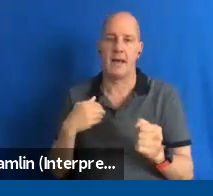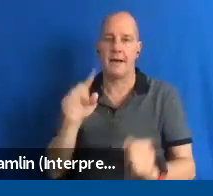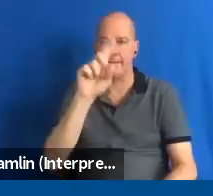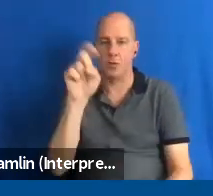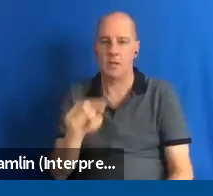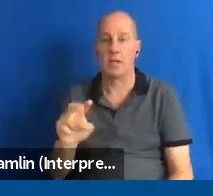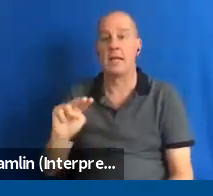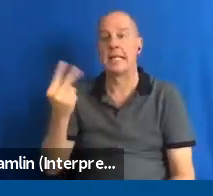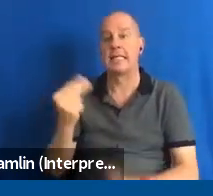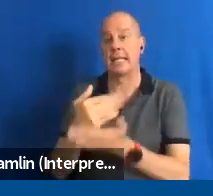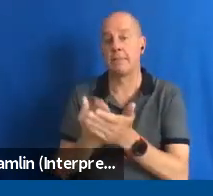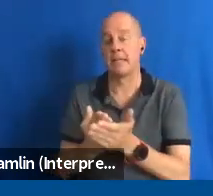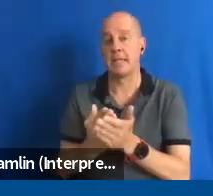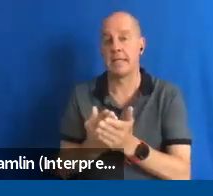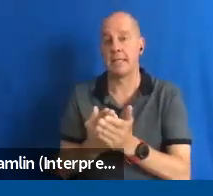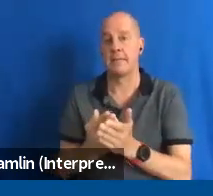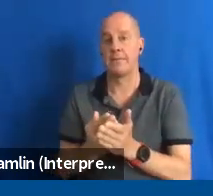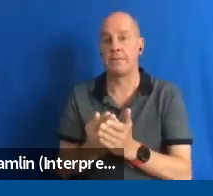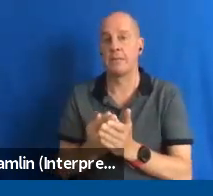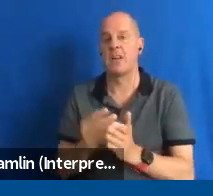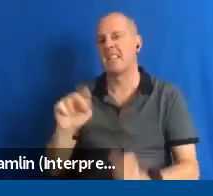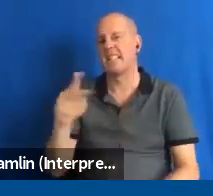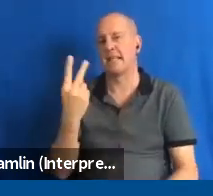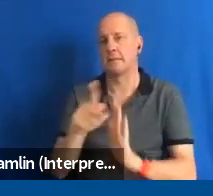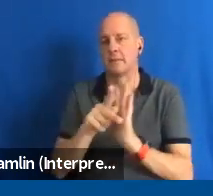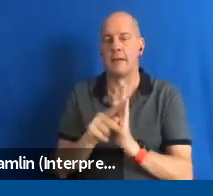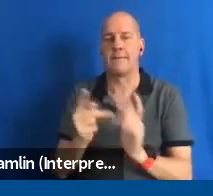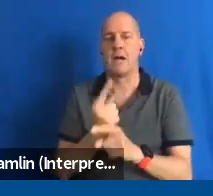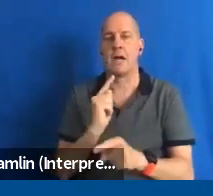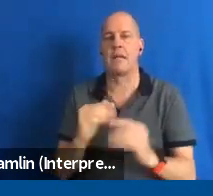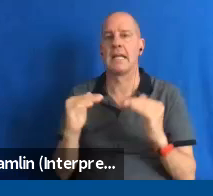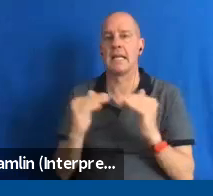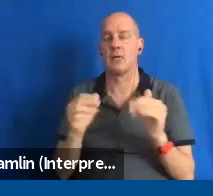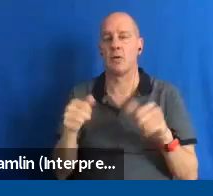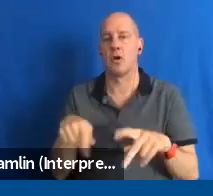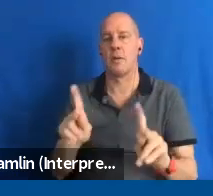guidance that came out that I think is helpful is the Equal Employment Opportunity Commission,